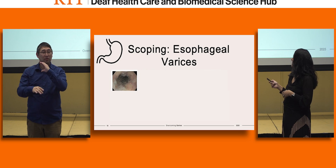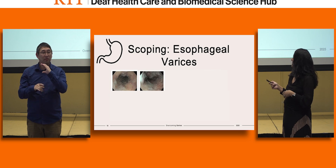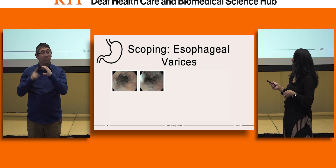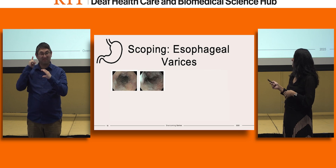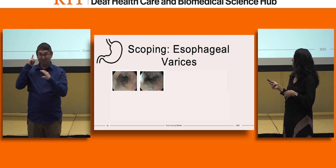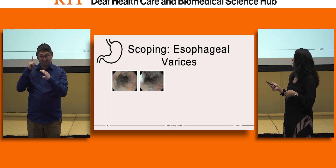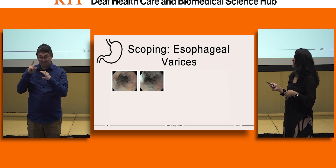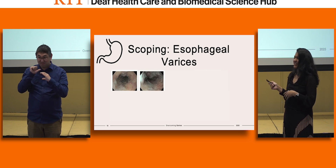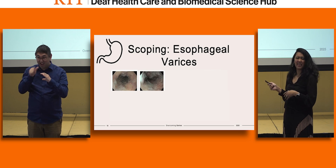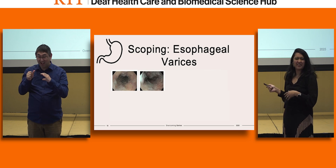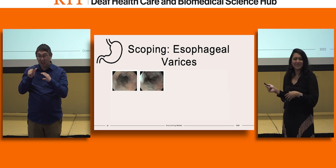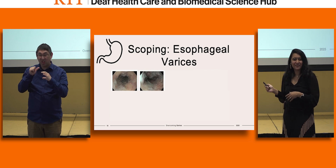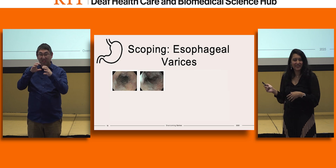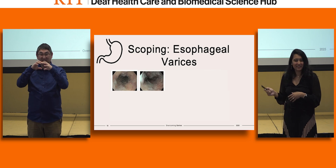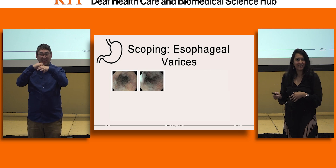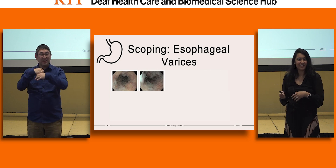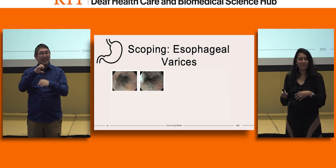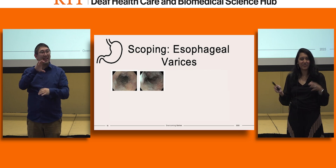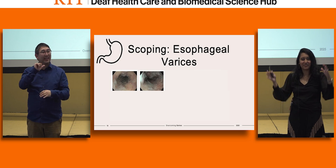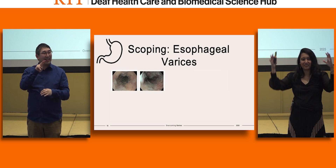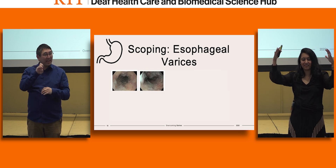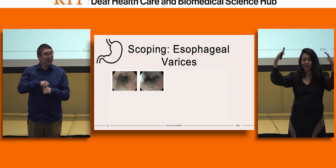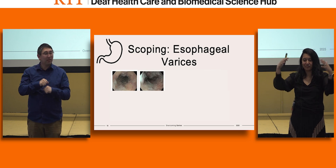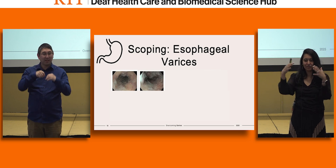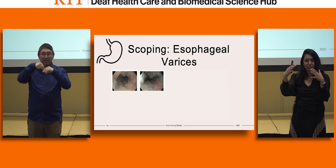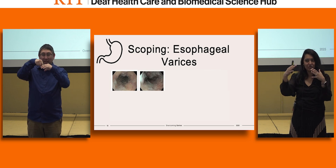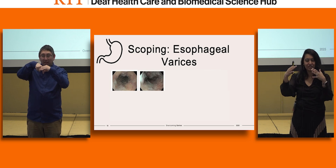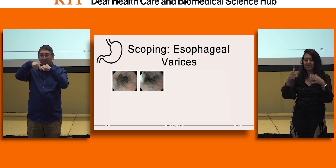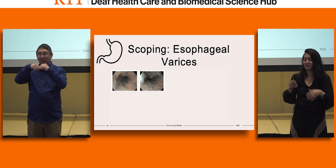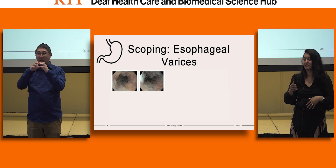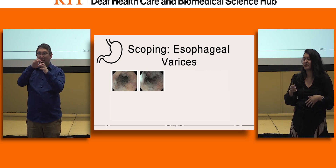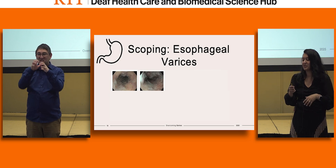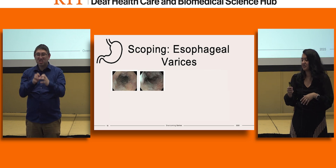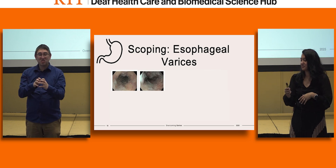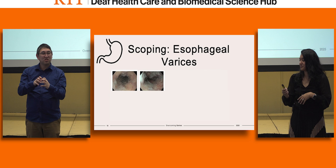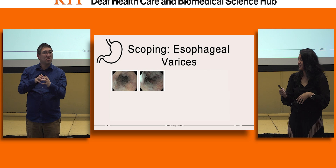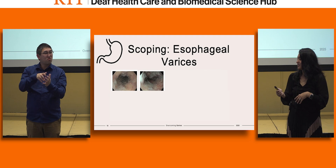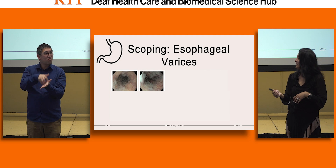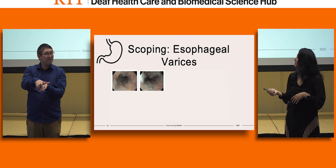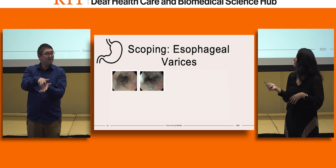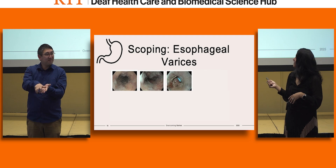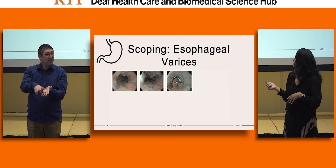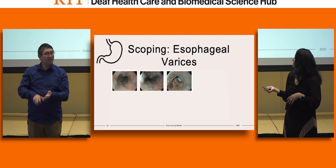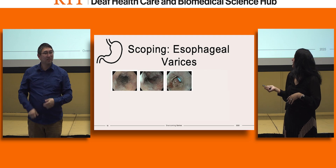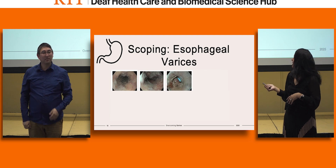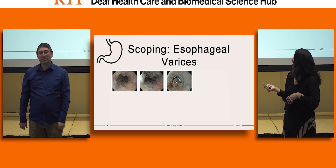It kinda looks like a cave. There's all sorts of projections coming into it.